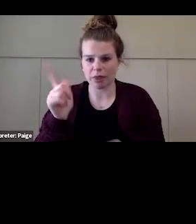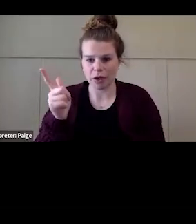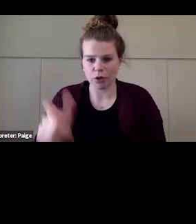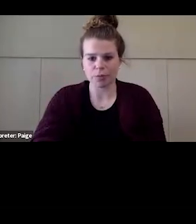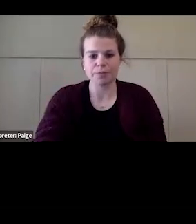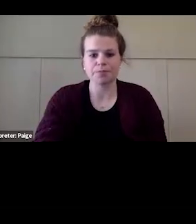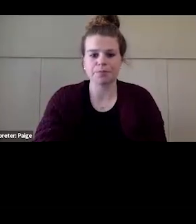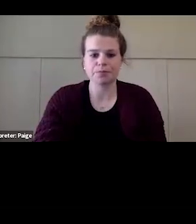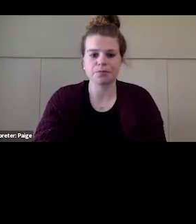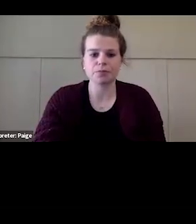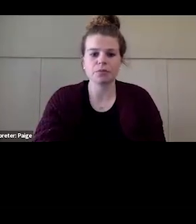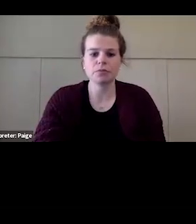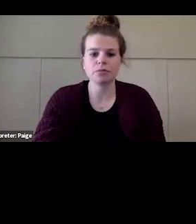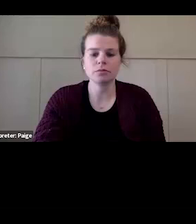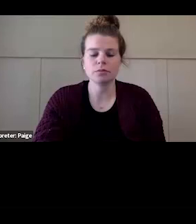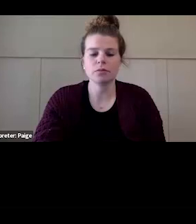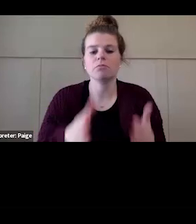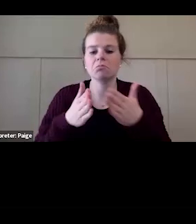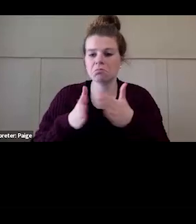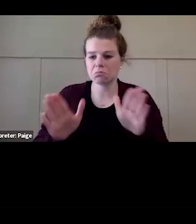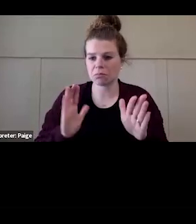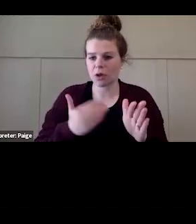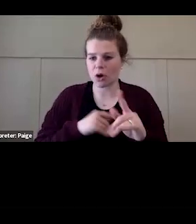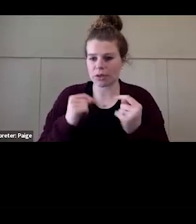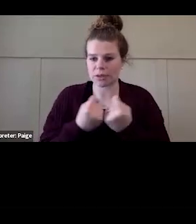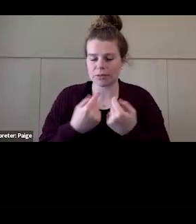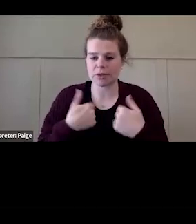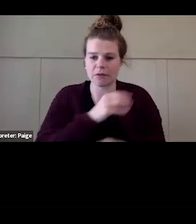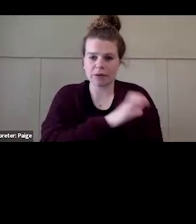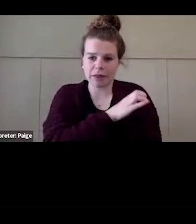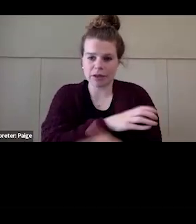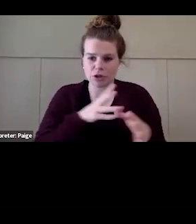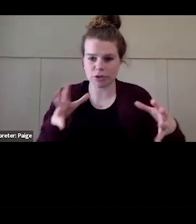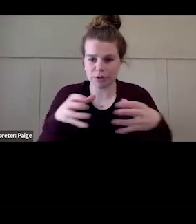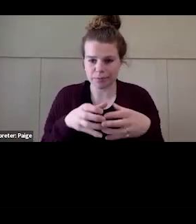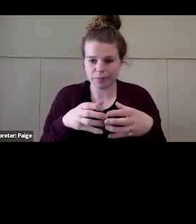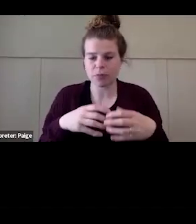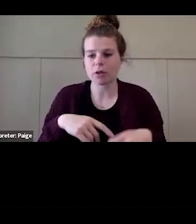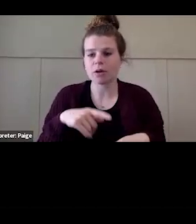Generally, our teams are made up of clinicians, which they're coming with a background